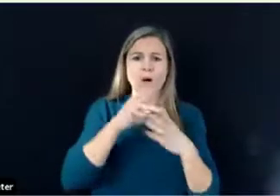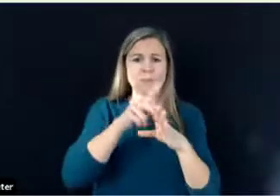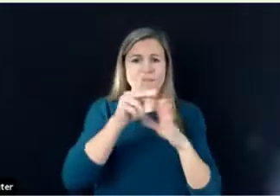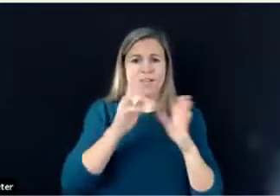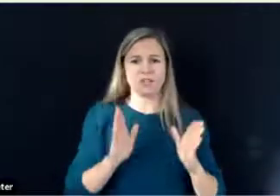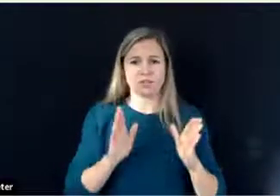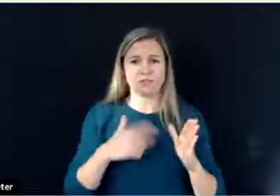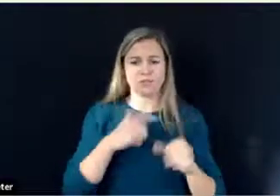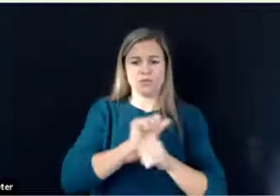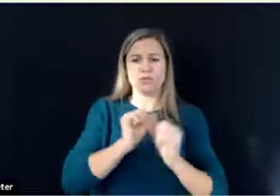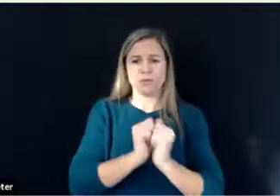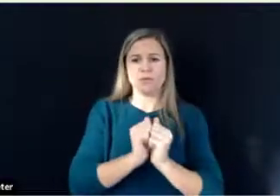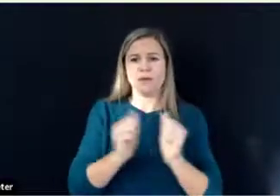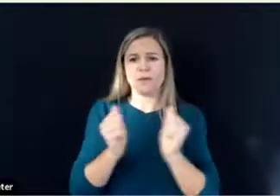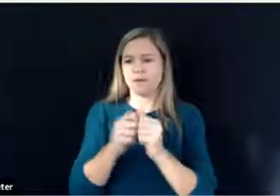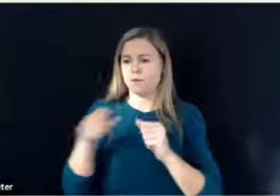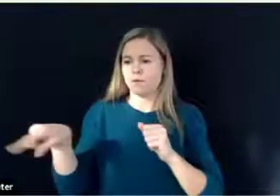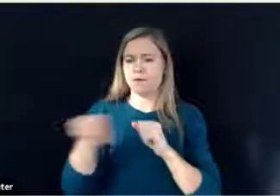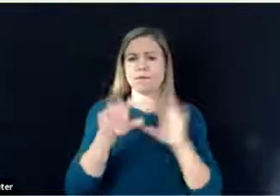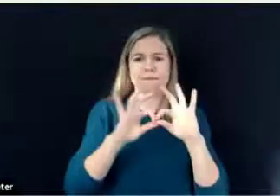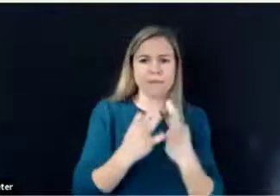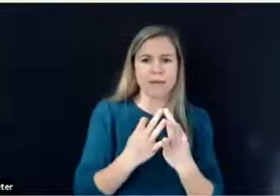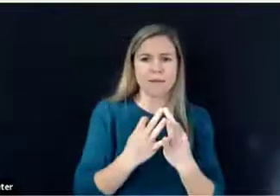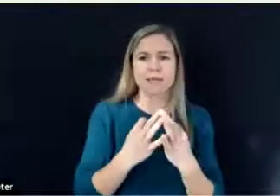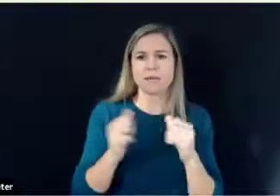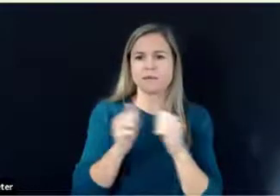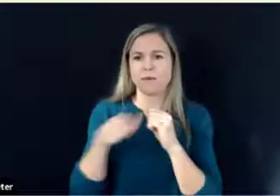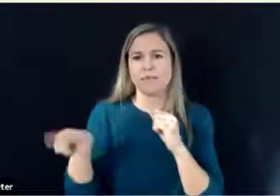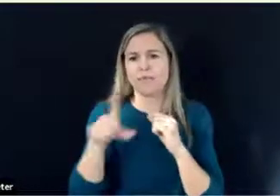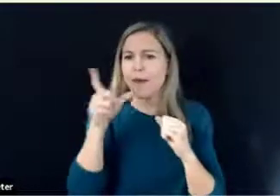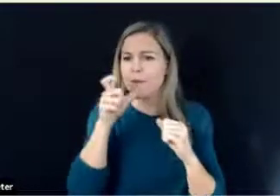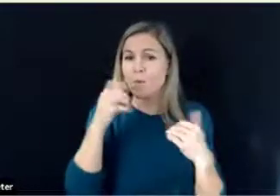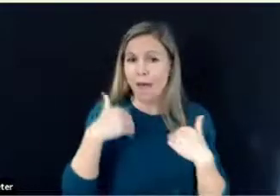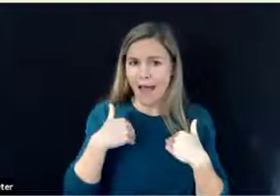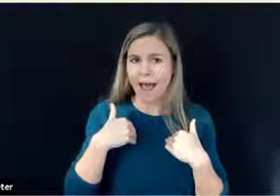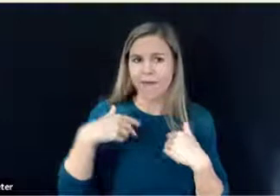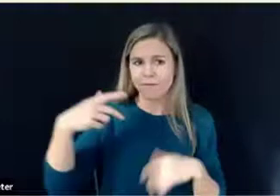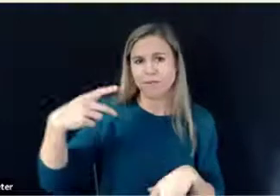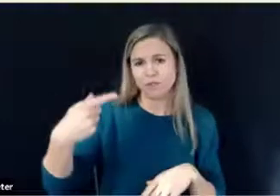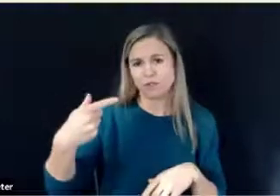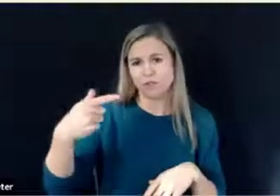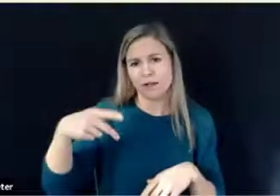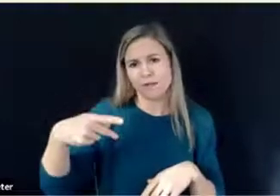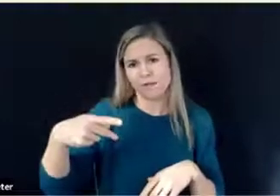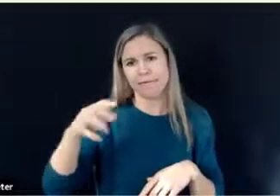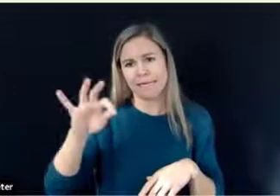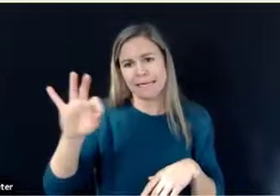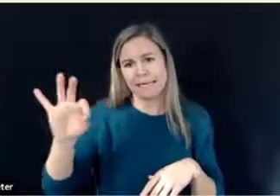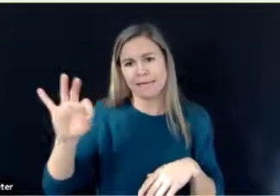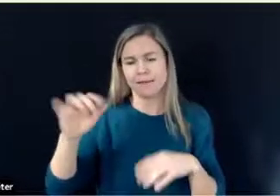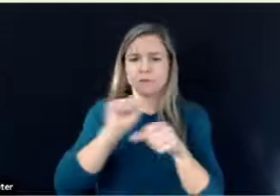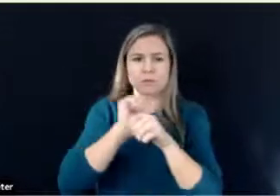and the individuals with peroxisomal disorders, and that is how you're able to just make sure that we are improving quality-of-life.